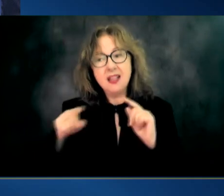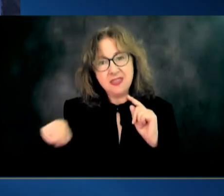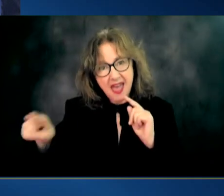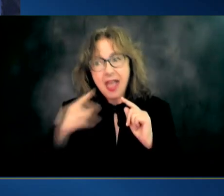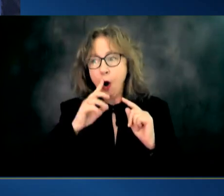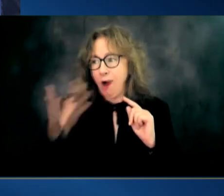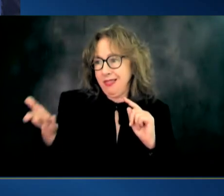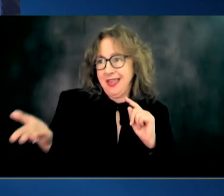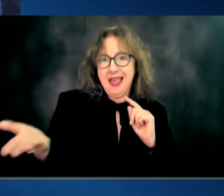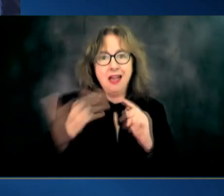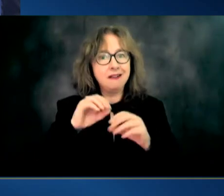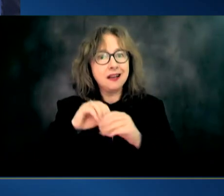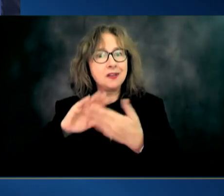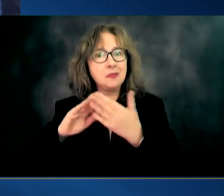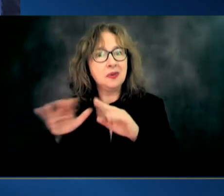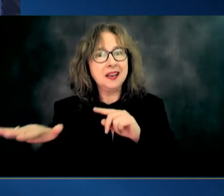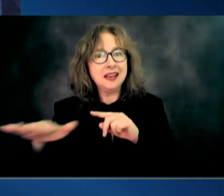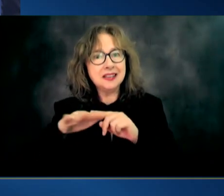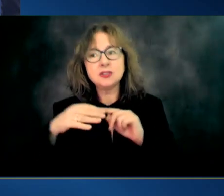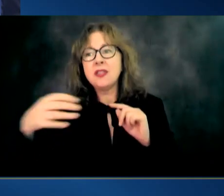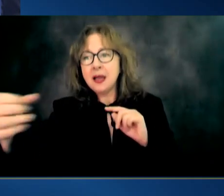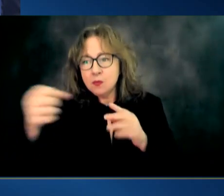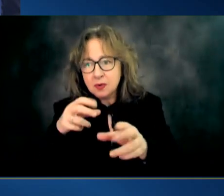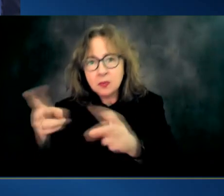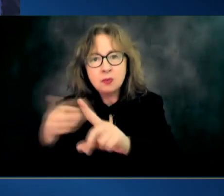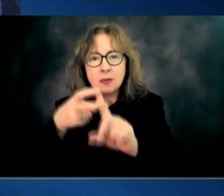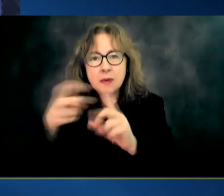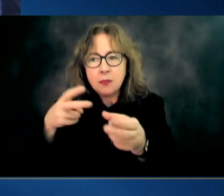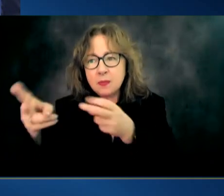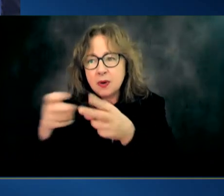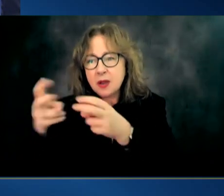bringing patients into the into the care that they need. The comprehensive care,